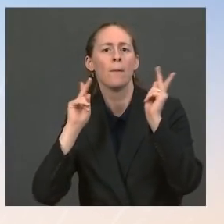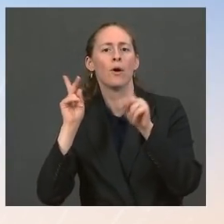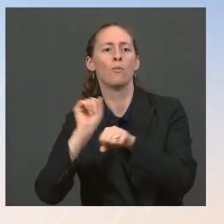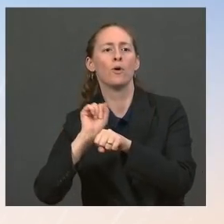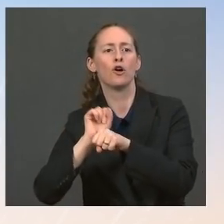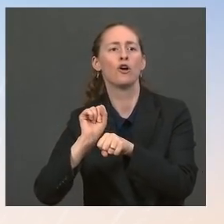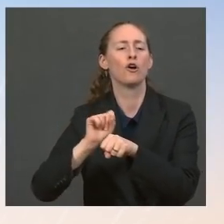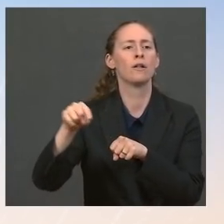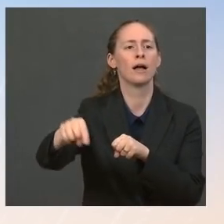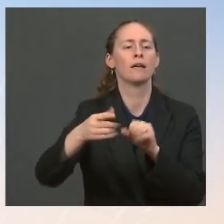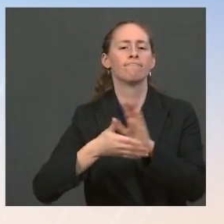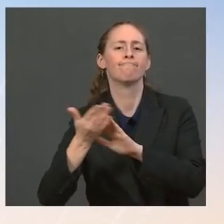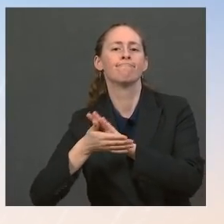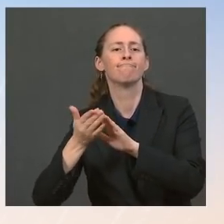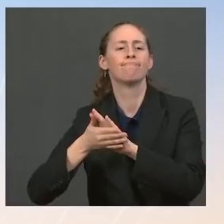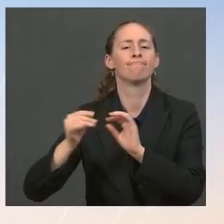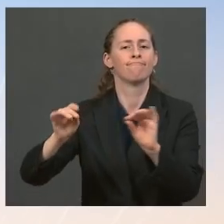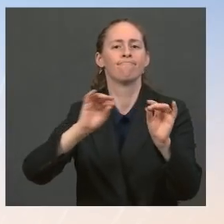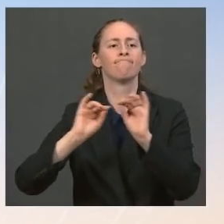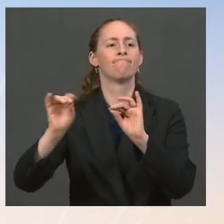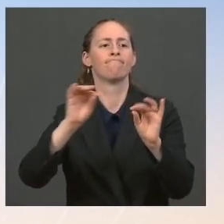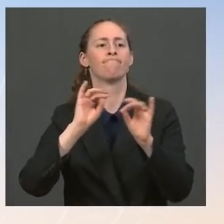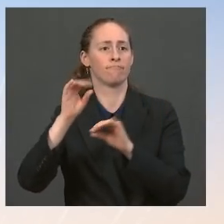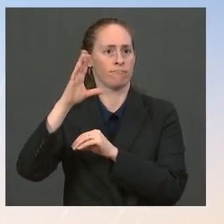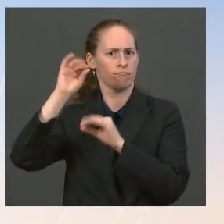as directed by the President, in an all-of- government effort.